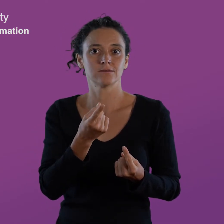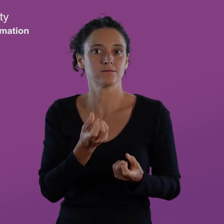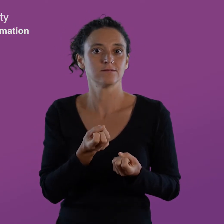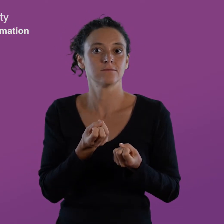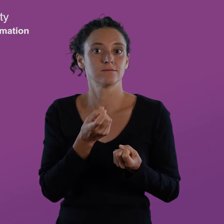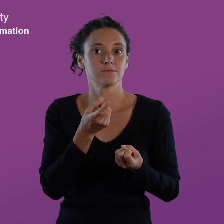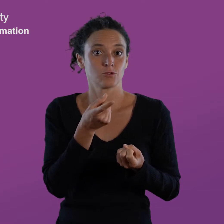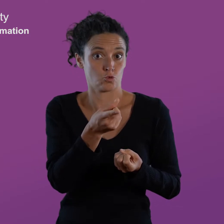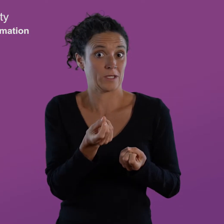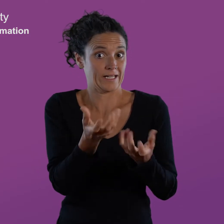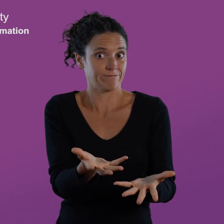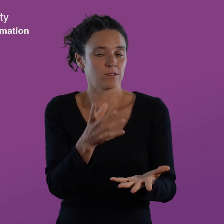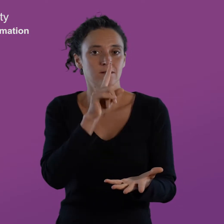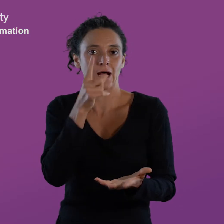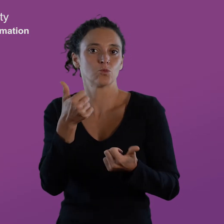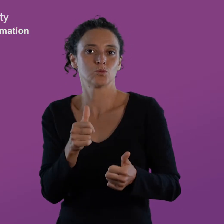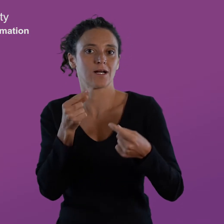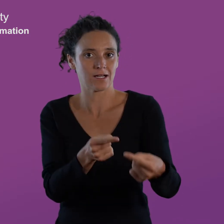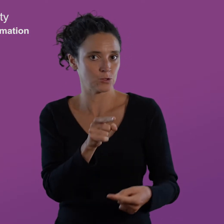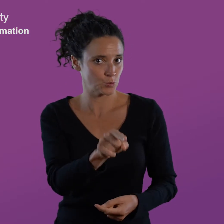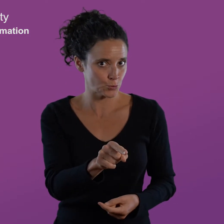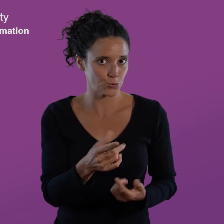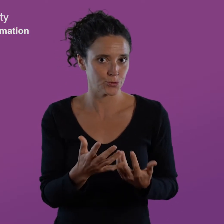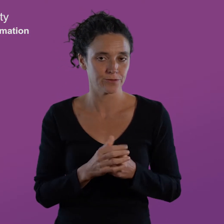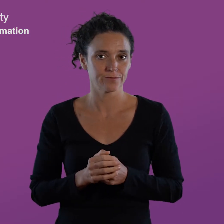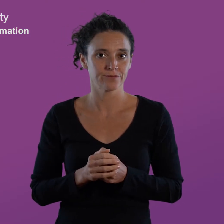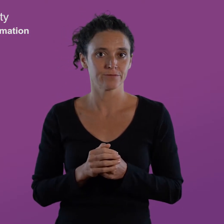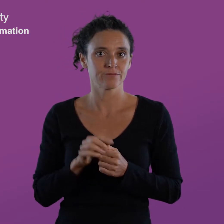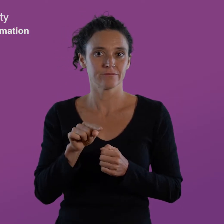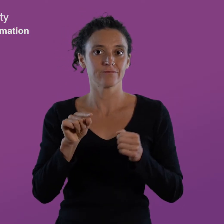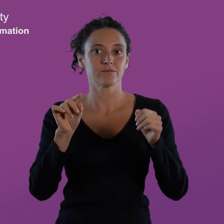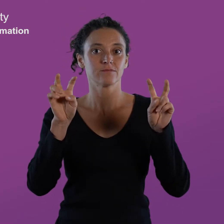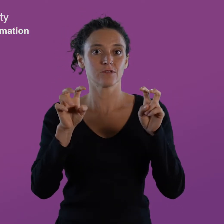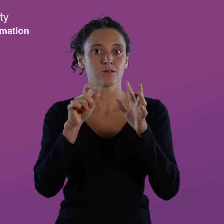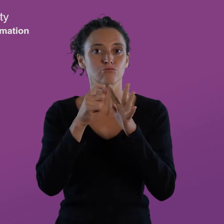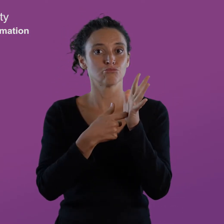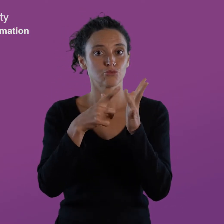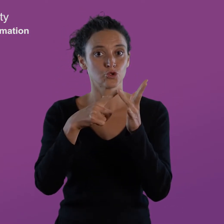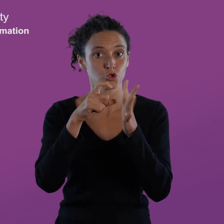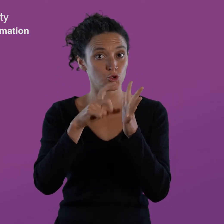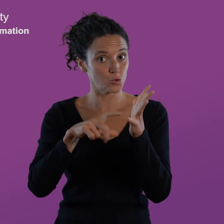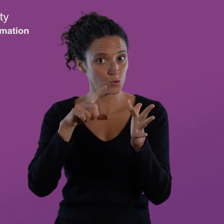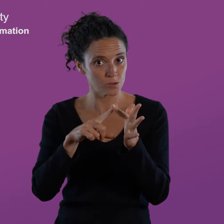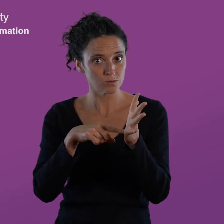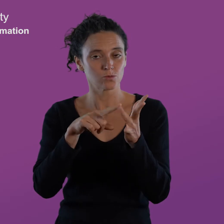The law also says that any information you provide to the Royal Commission in response to a notice - issued by the Royal Commission cannot be used as evidence a -